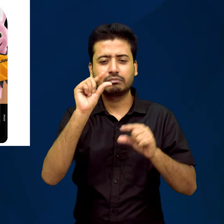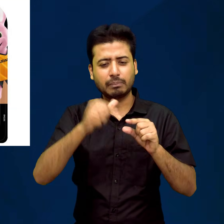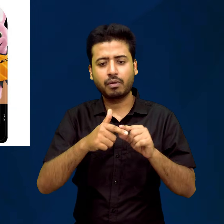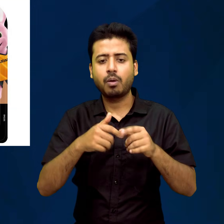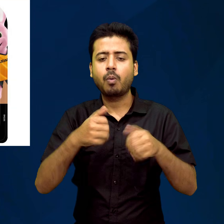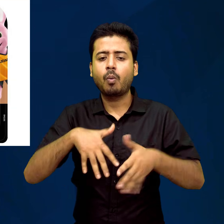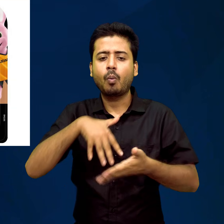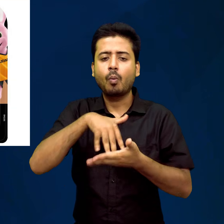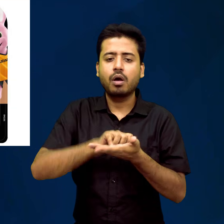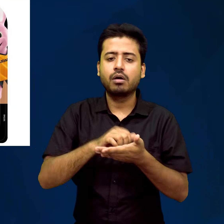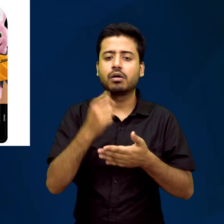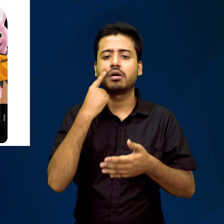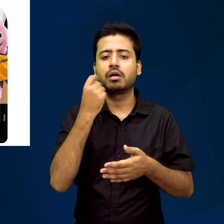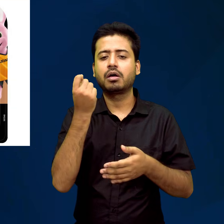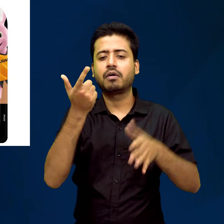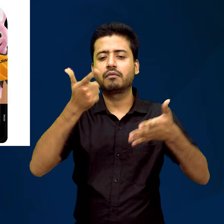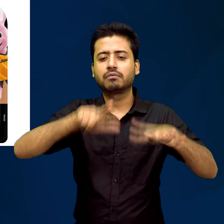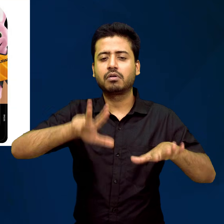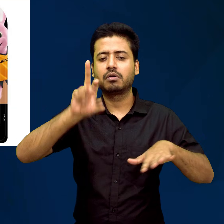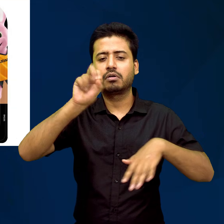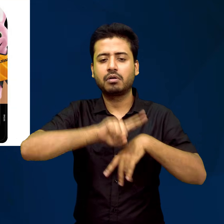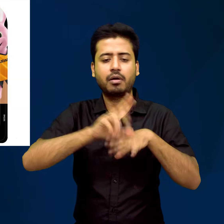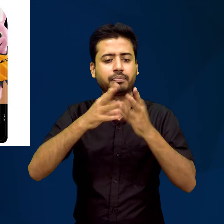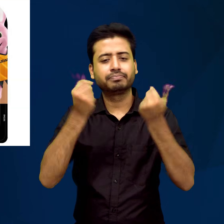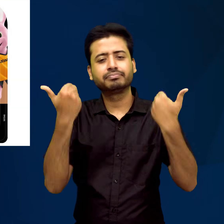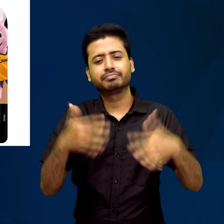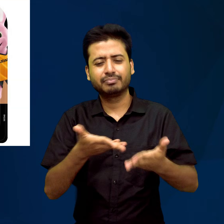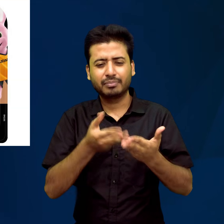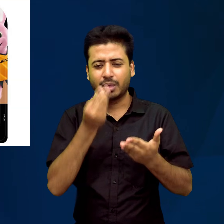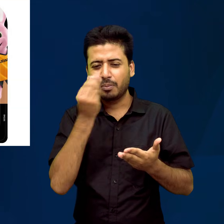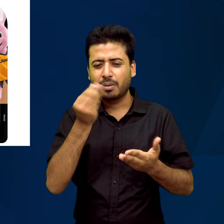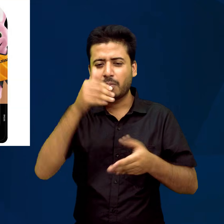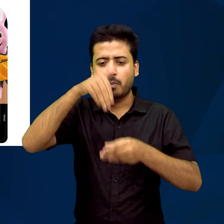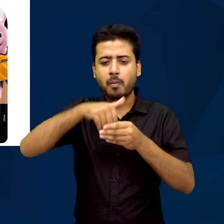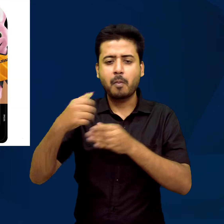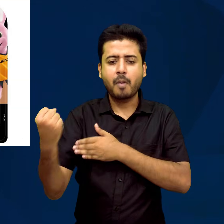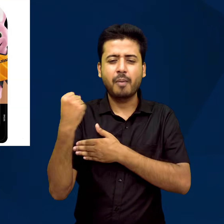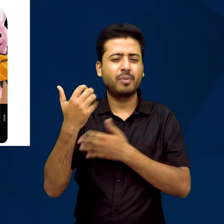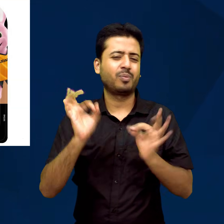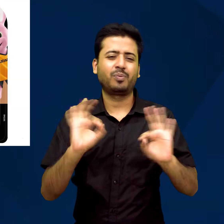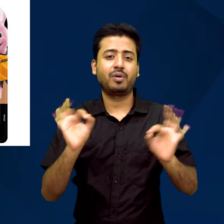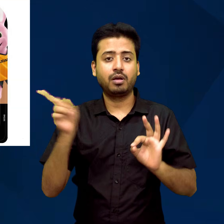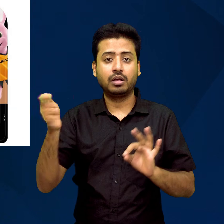chemicals from leaking out or drying up. A metal cap is welded onto the top of the carbon rod.